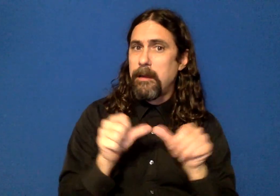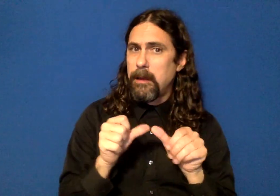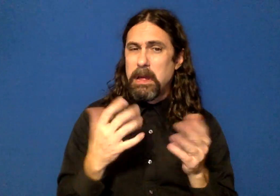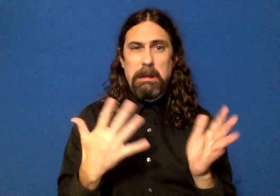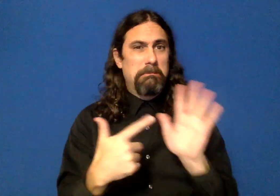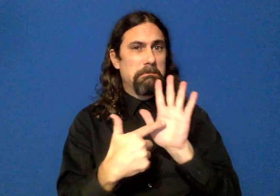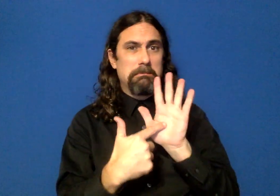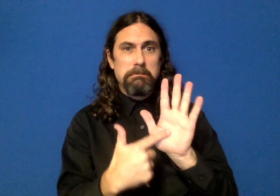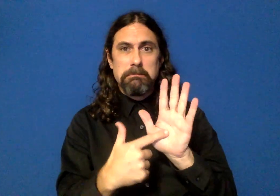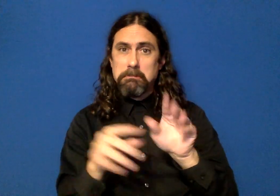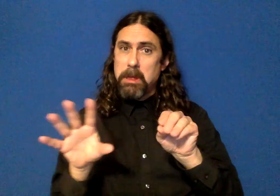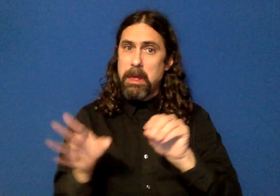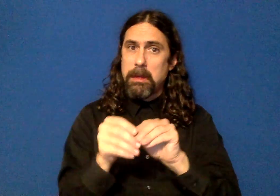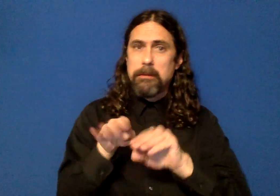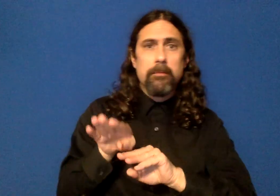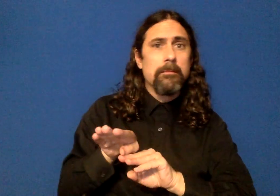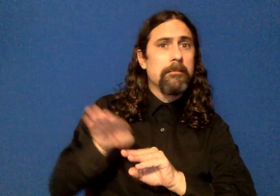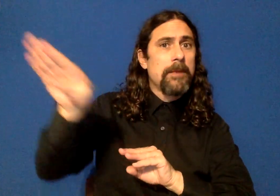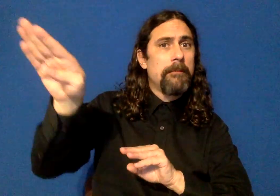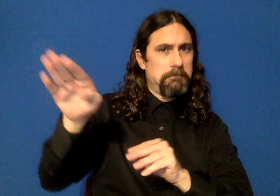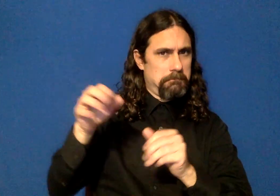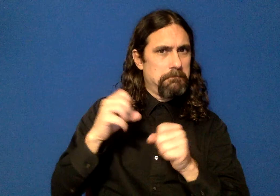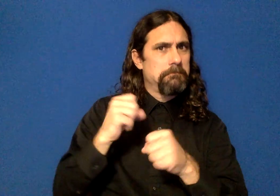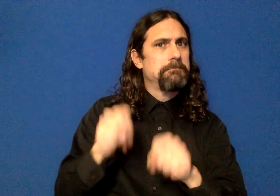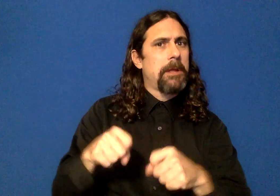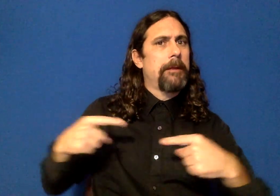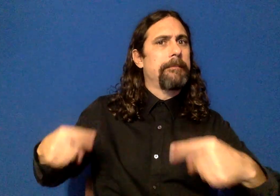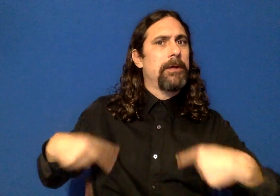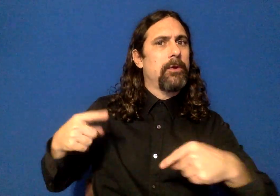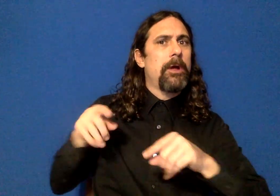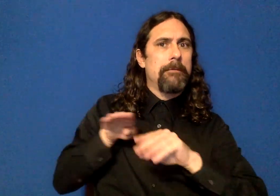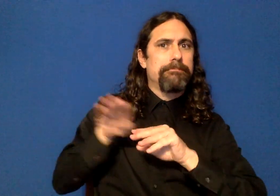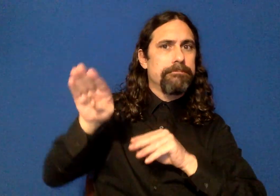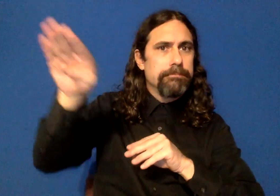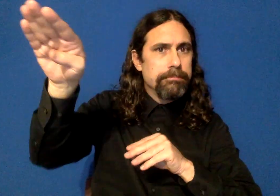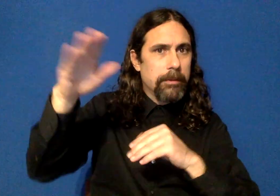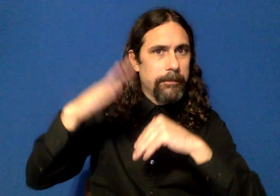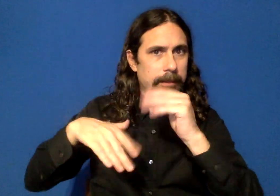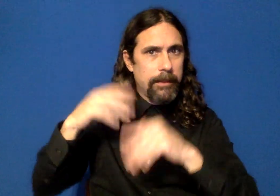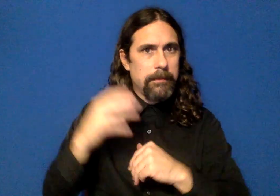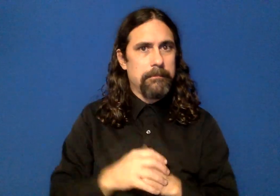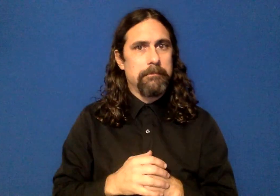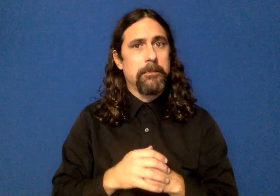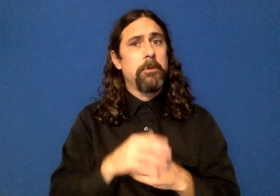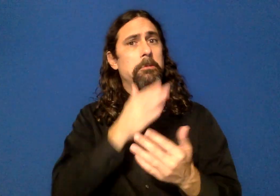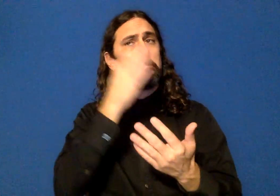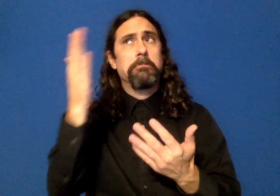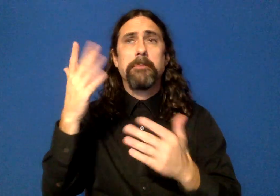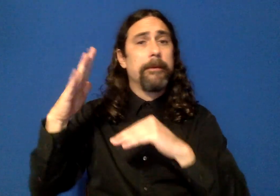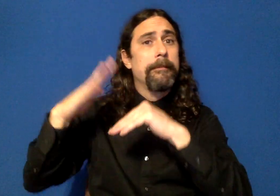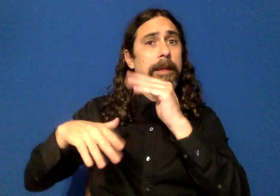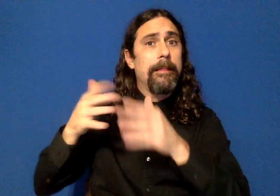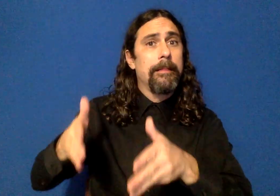or an extra bedroom for people with a live-in aid or certain medical equipment.